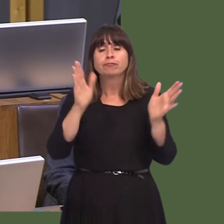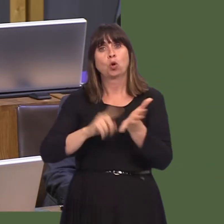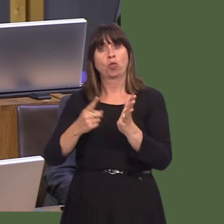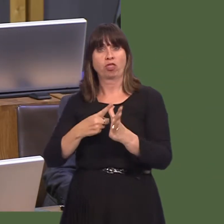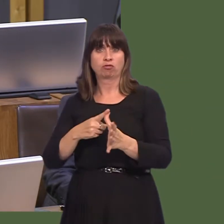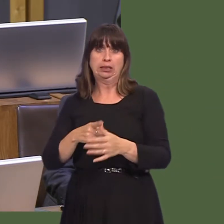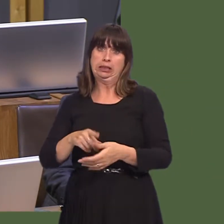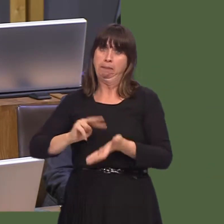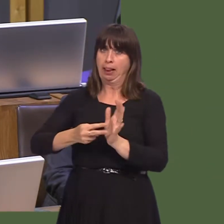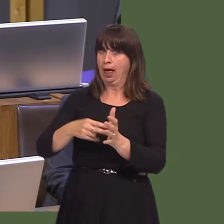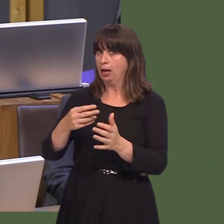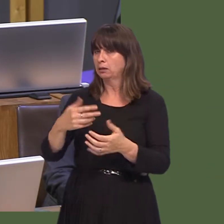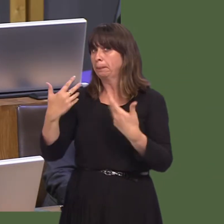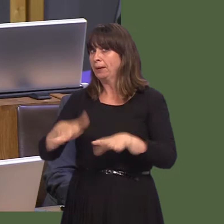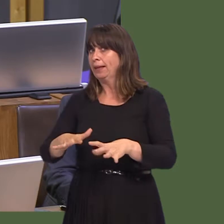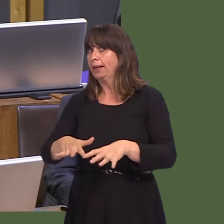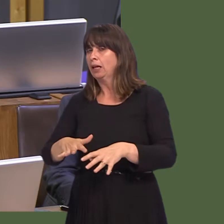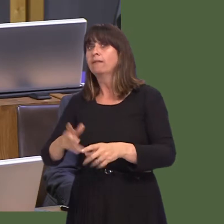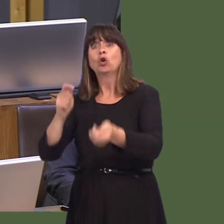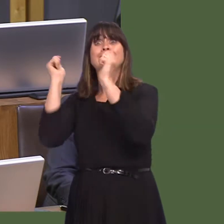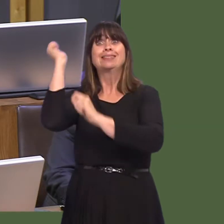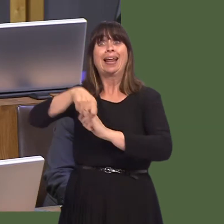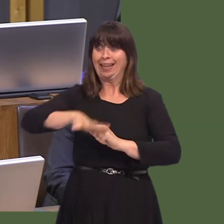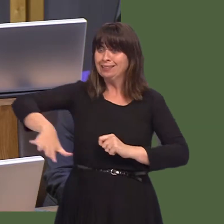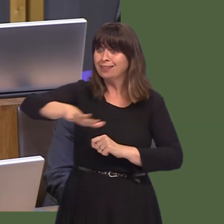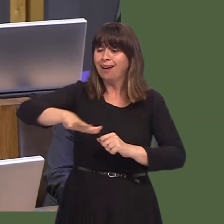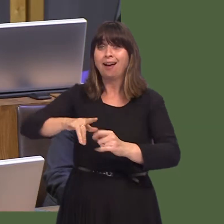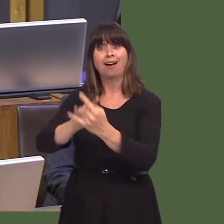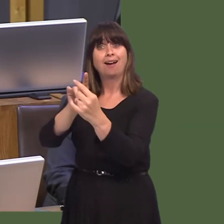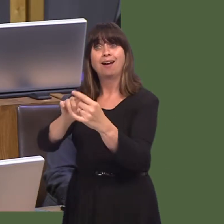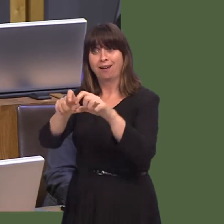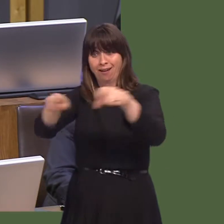much-loved and well-used tennis courts in Mumbles and replace them with a temporary car park.